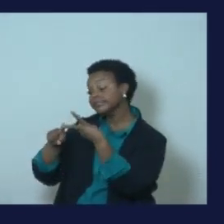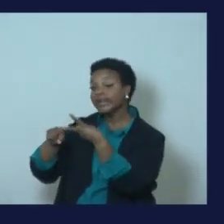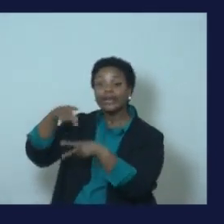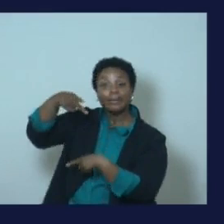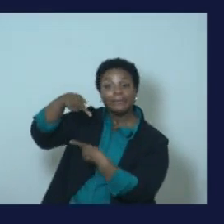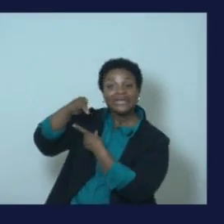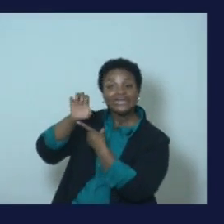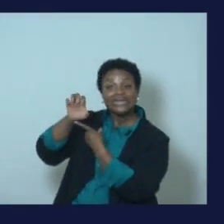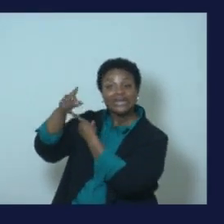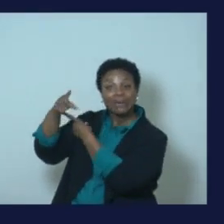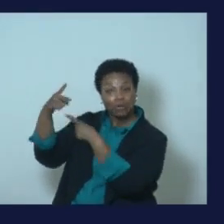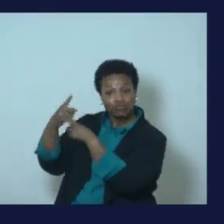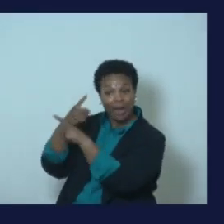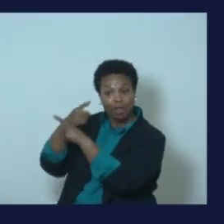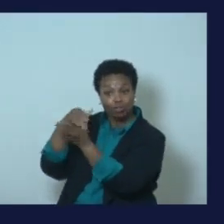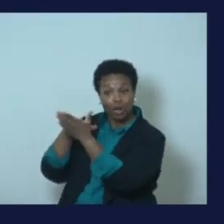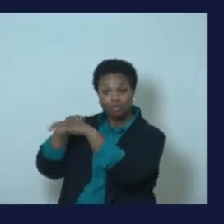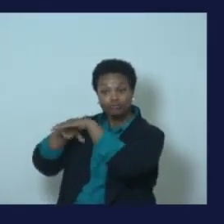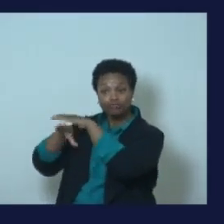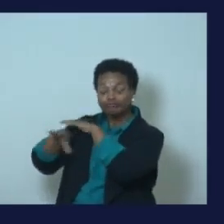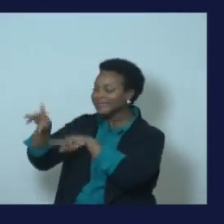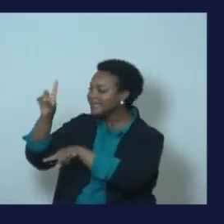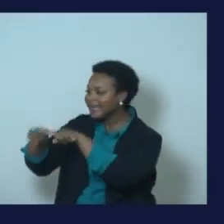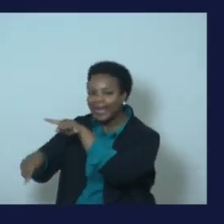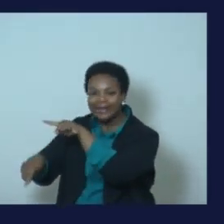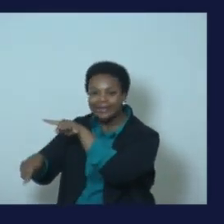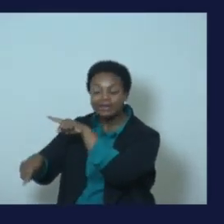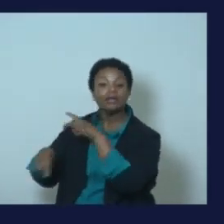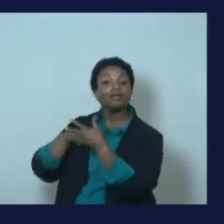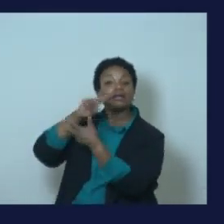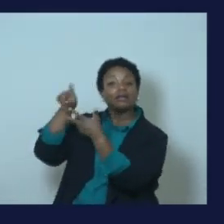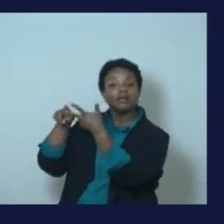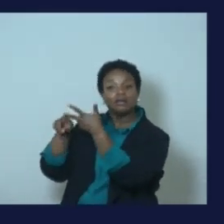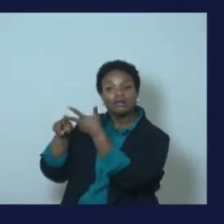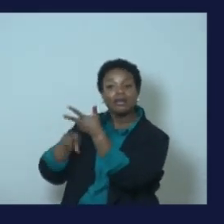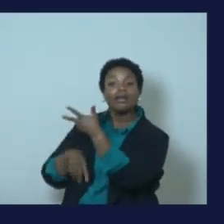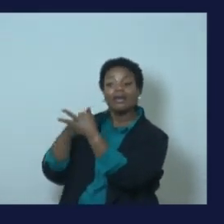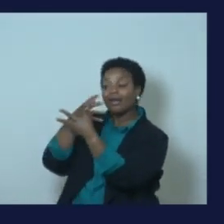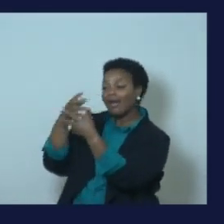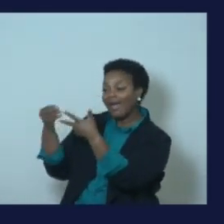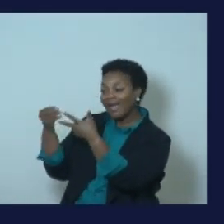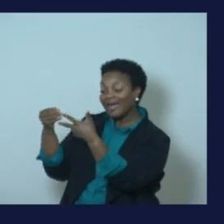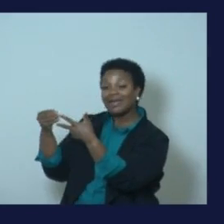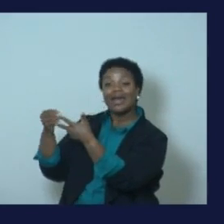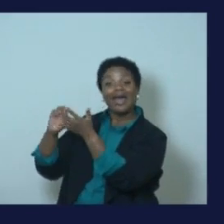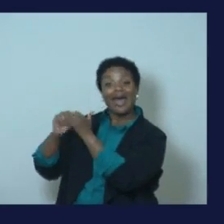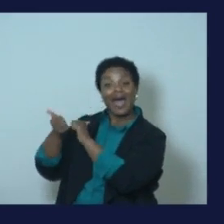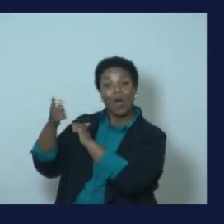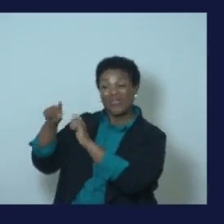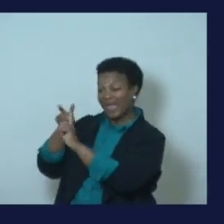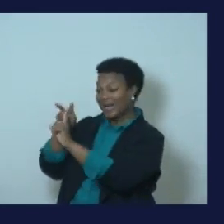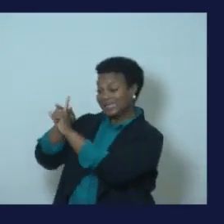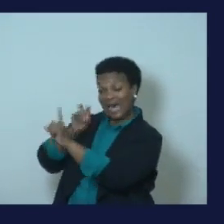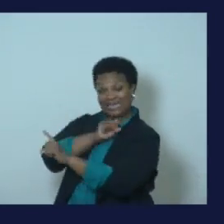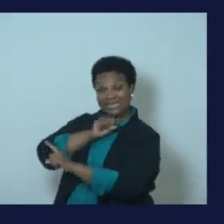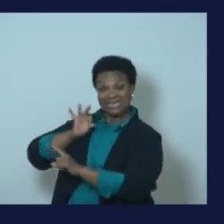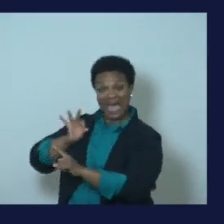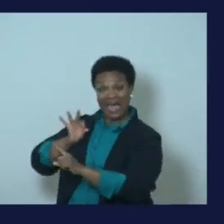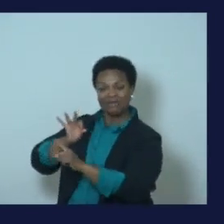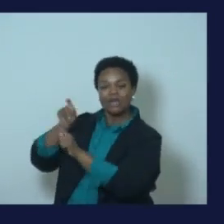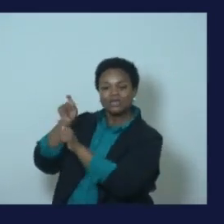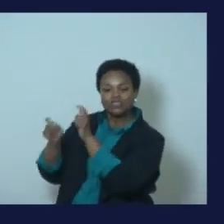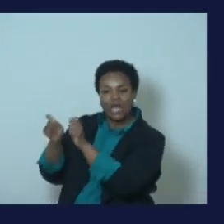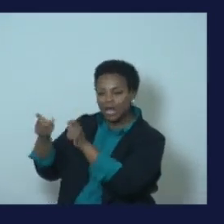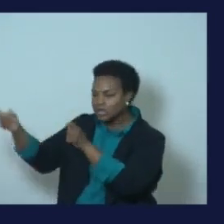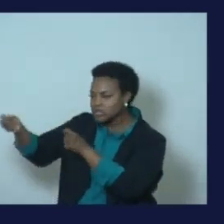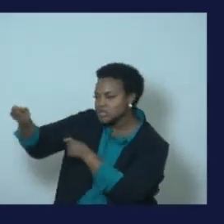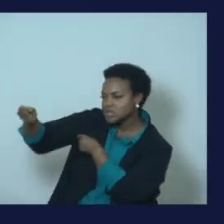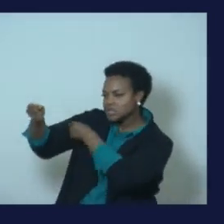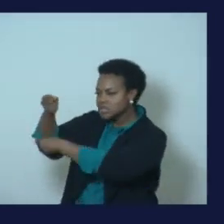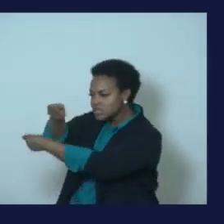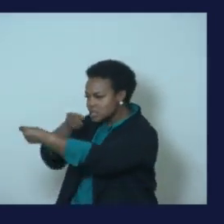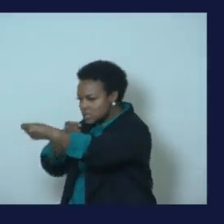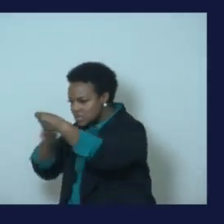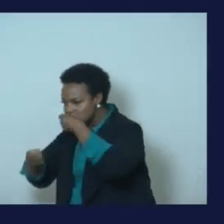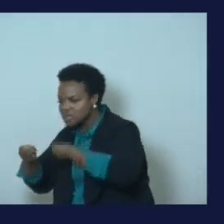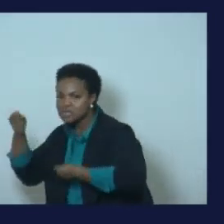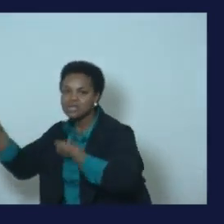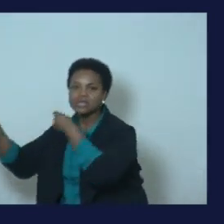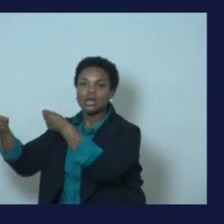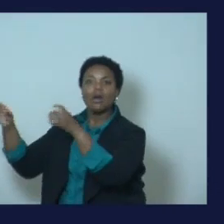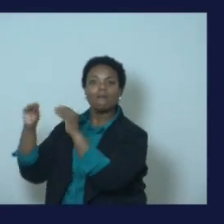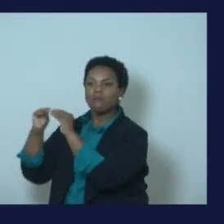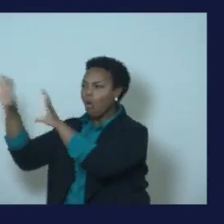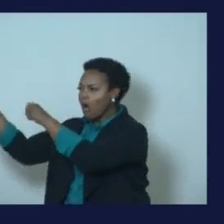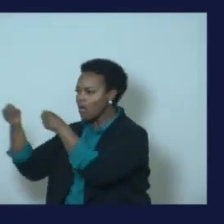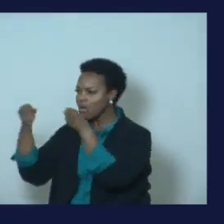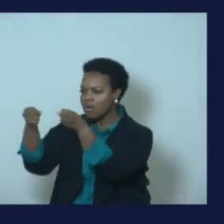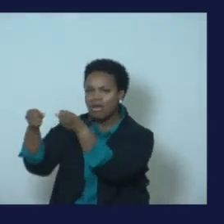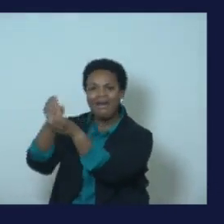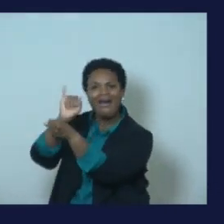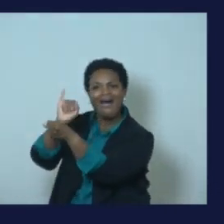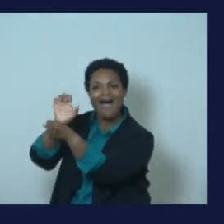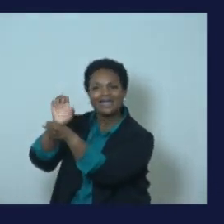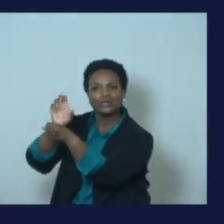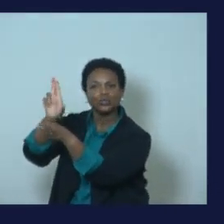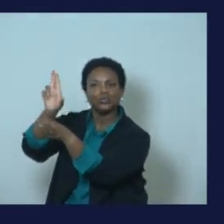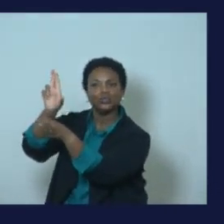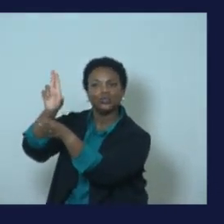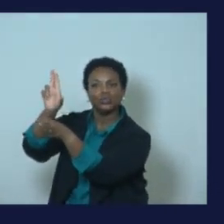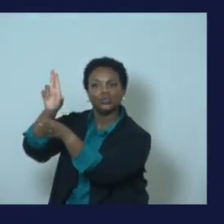YOU CAN’T SEE PATIENTS LIKE YOU WERE NORMALLY AND OF COURSE WE’VE OPENED THAT UP INTO MEXICO AND YOU HAVE TO SHIFT THE WAY IN WHICH YOU IDENTIFY AND HAVE STAFF ASSIGNED TO ICU AND